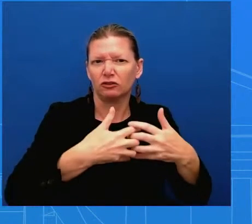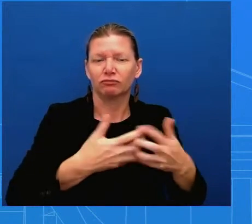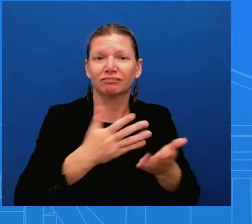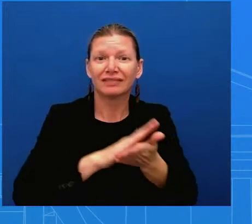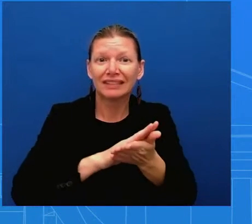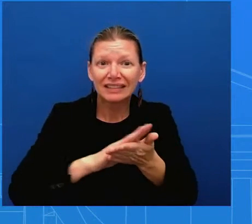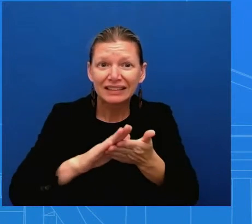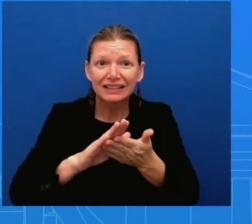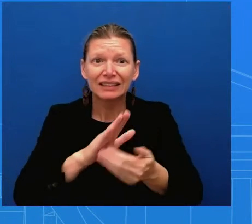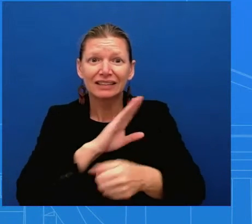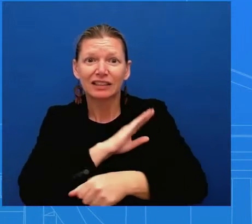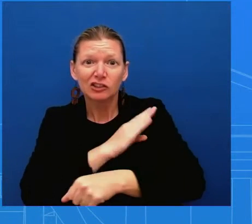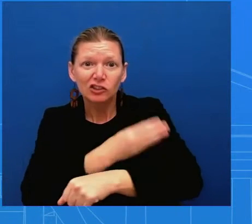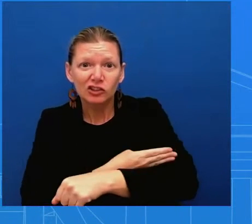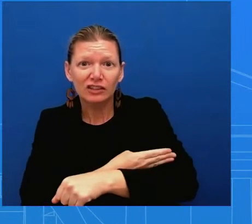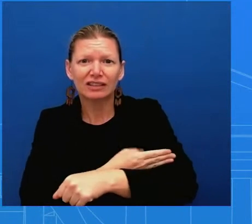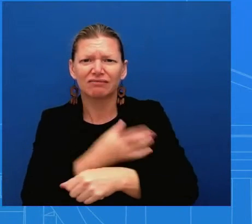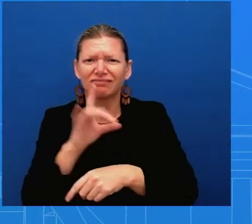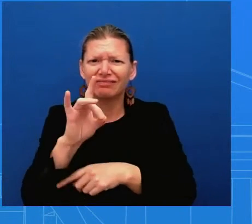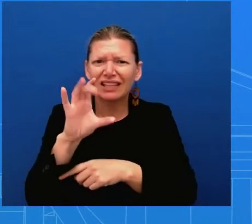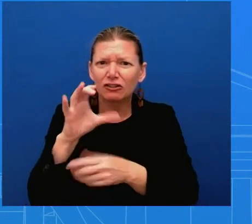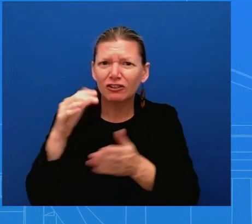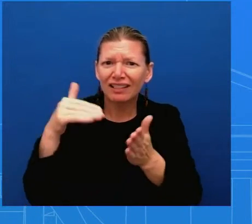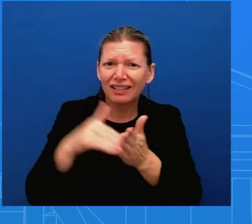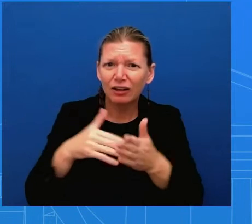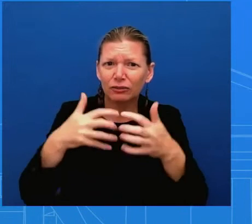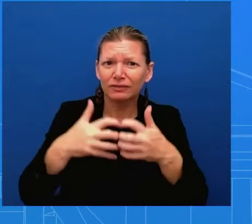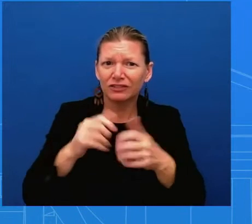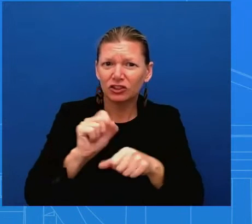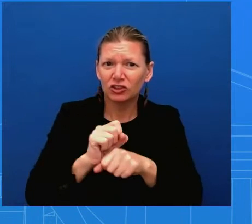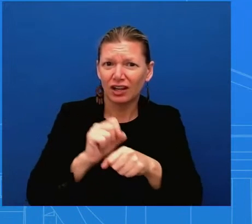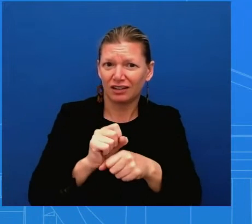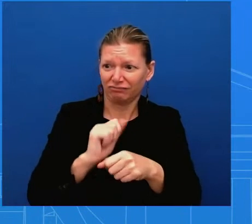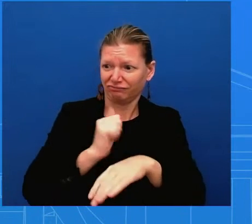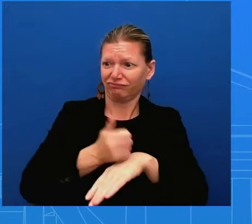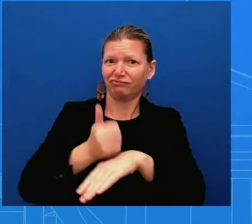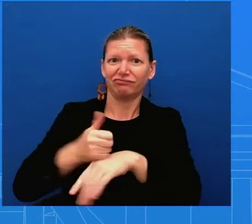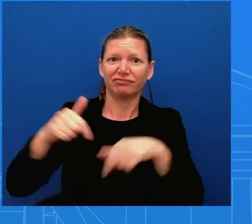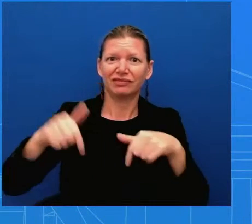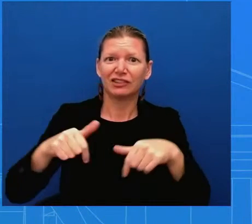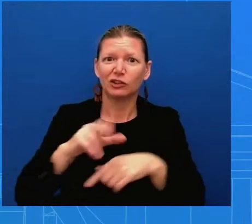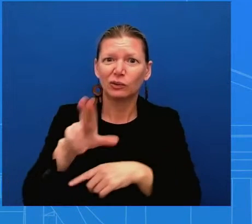So, you see the President is investing -- investment in America. This is what his agenda has been all about.